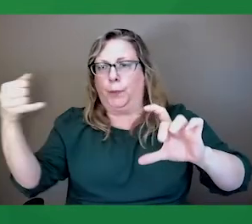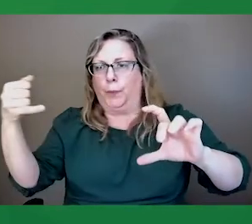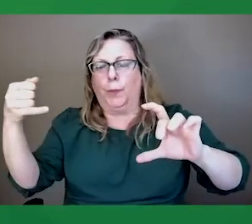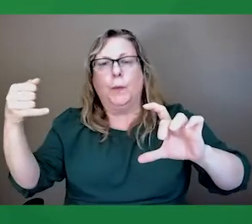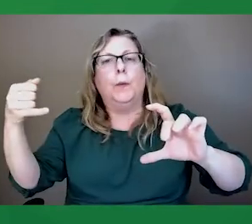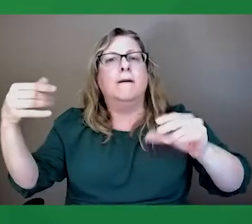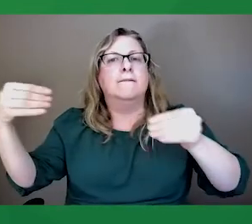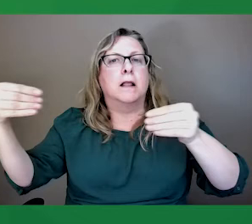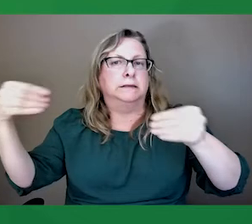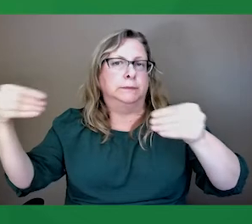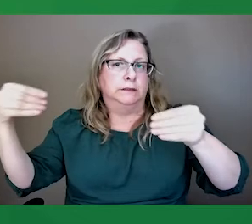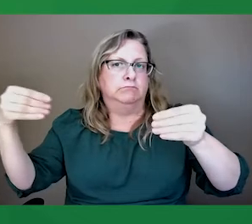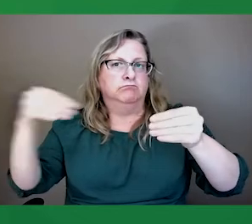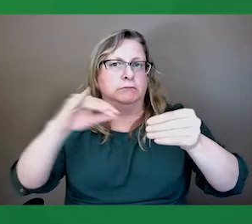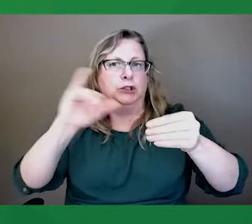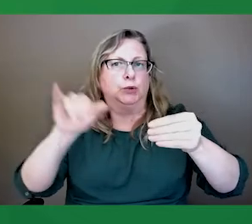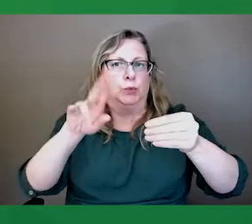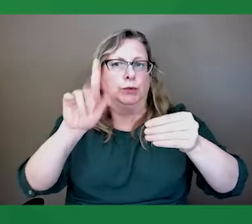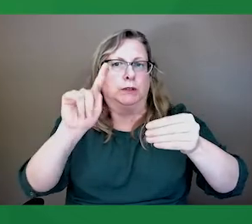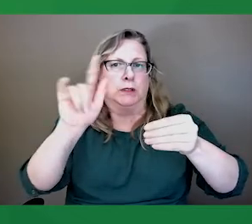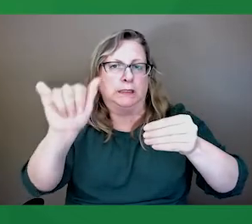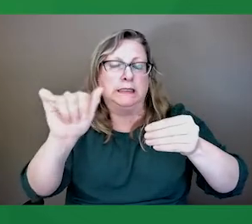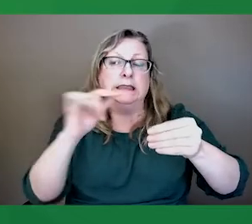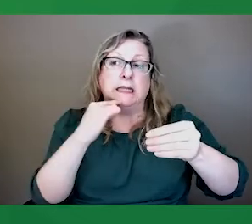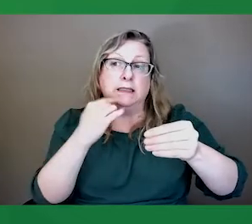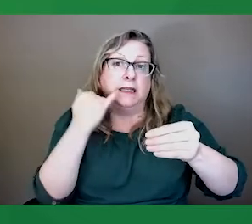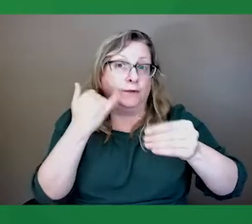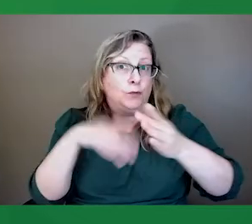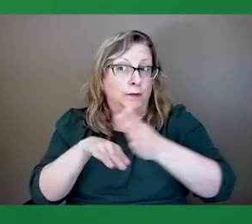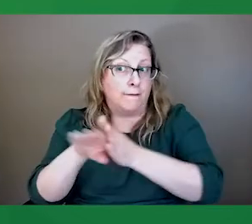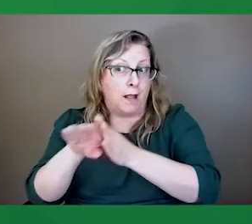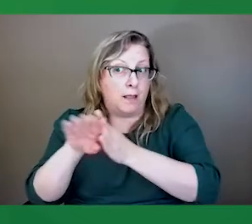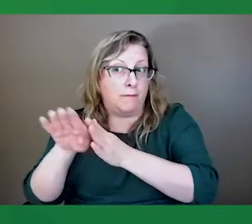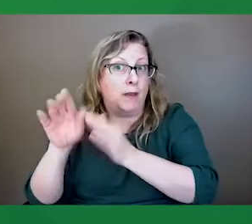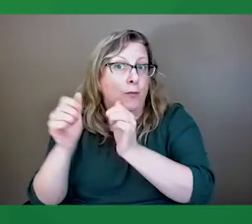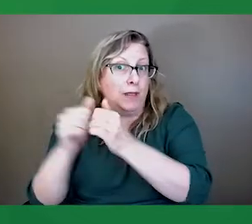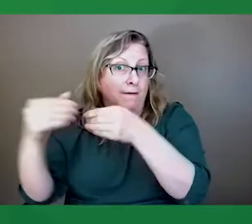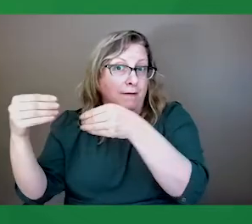because that is where Jutta says you start building in the flexibility and then you go